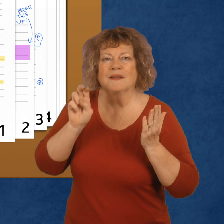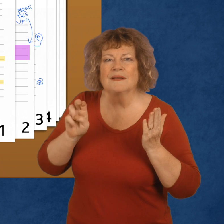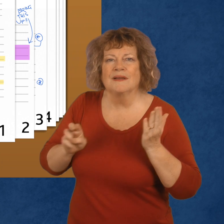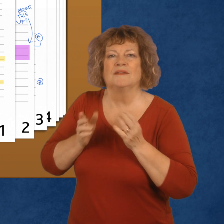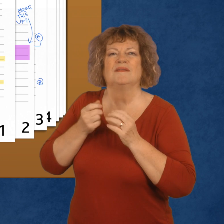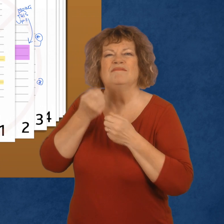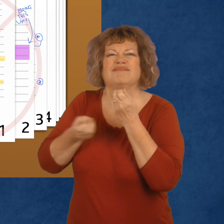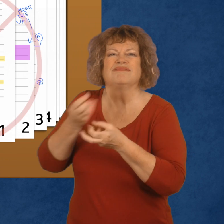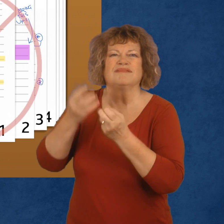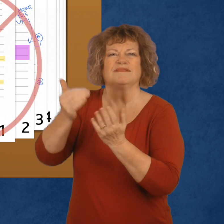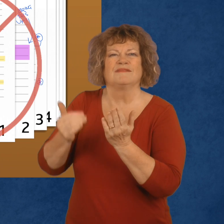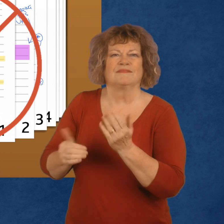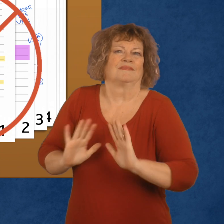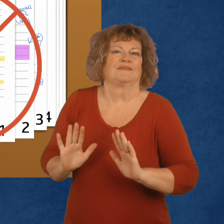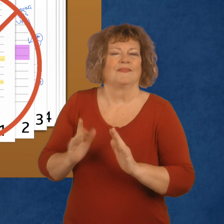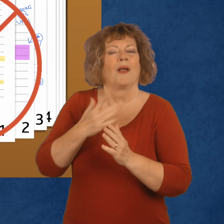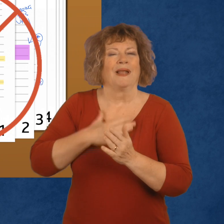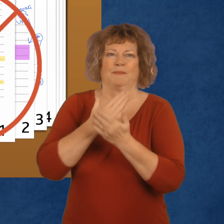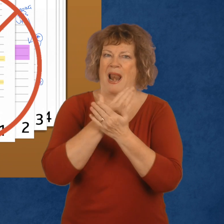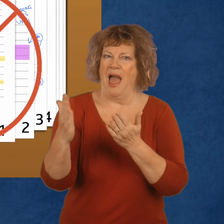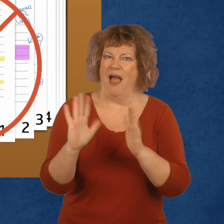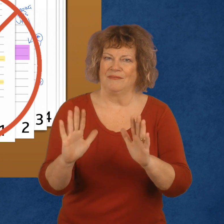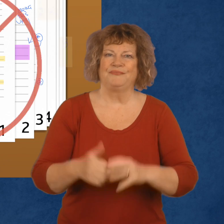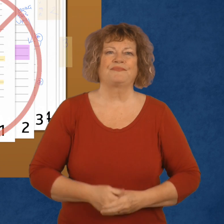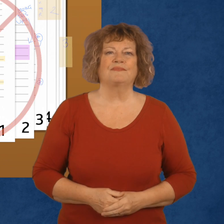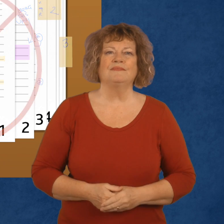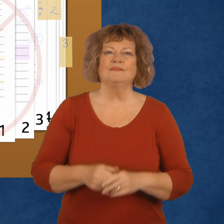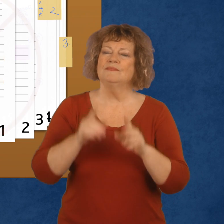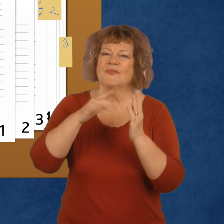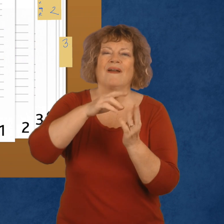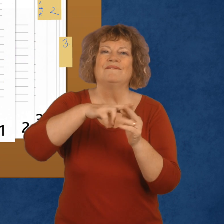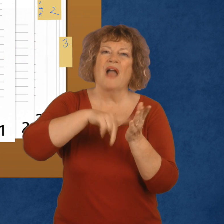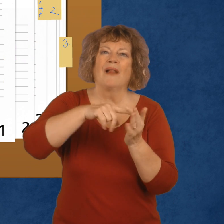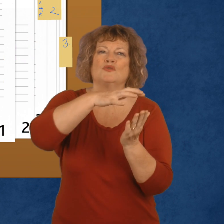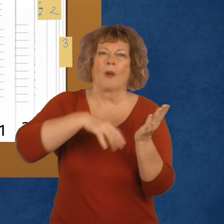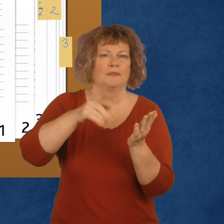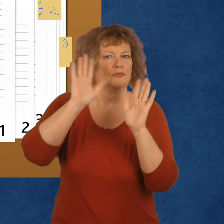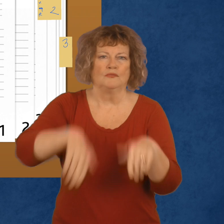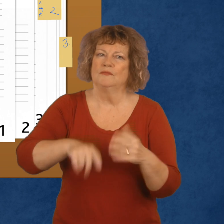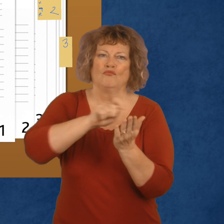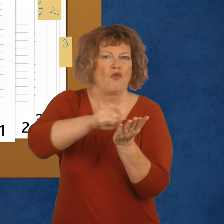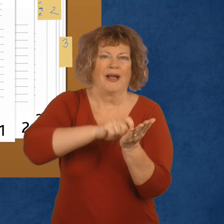You should not write on file of documents you will be using when giving evidence to the tribunal.